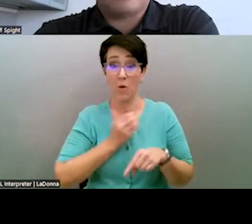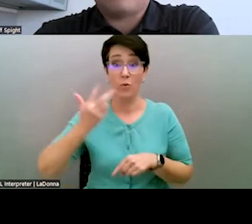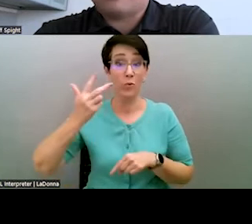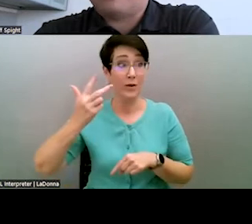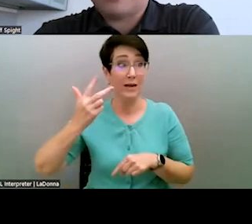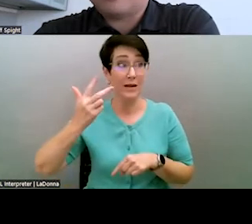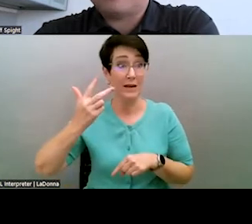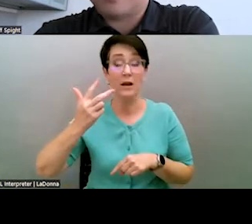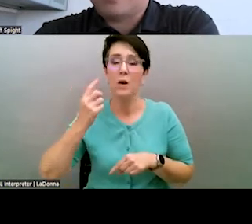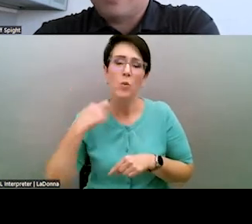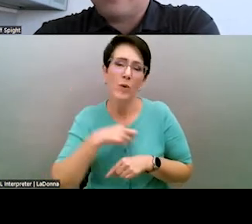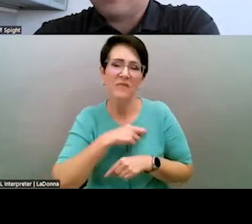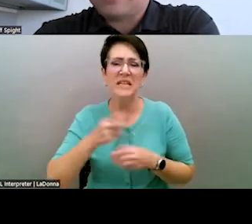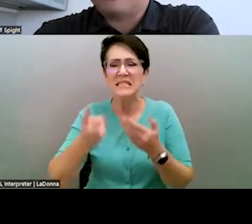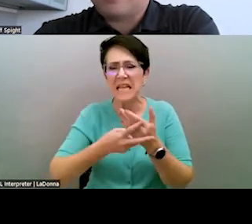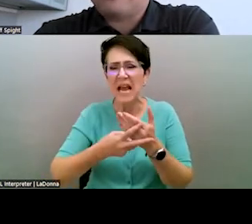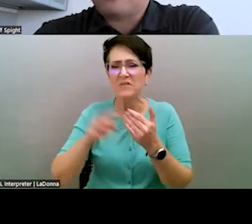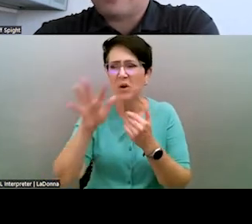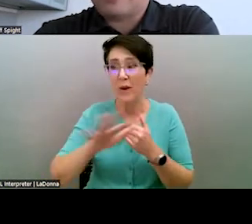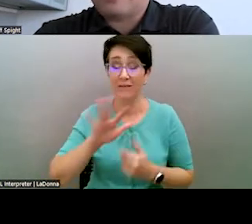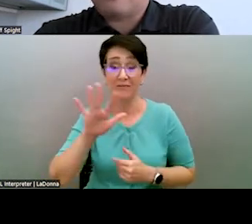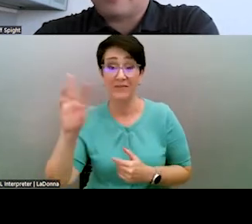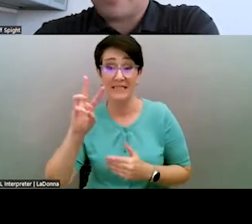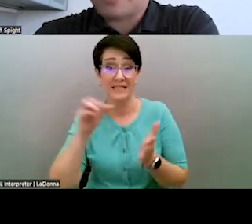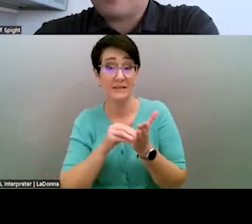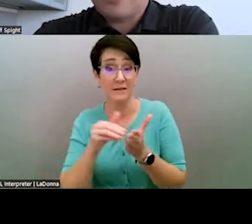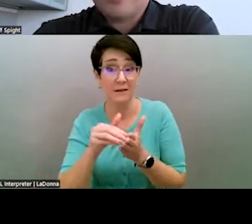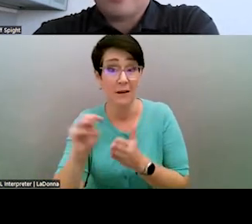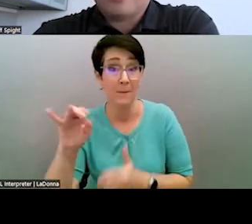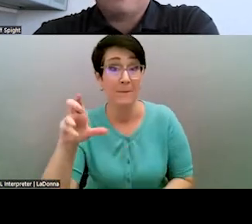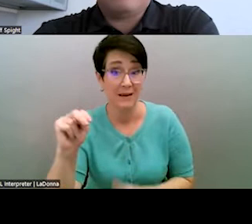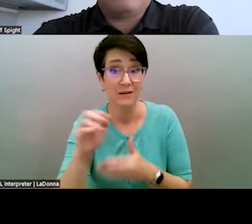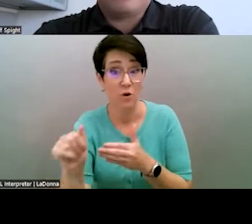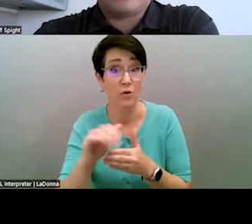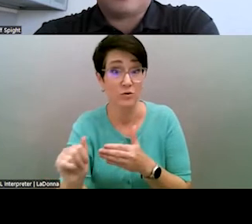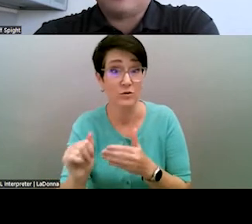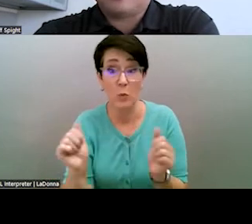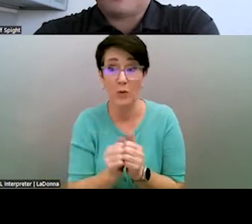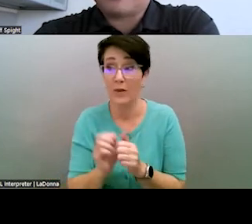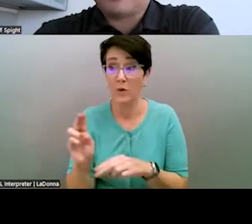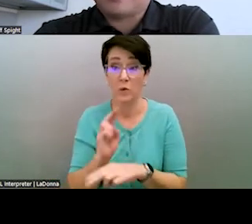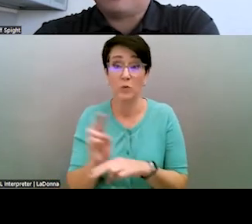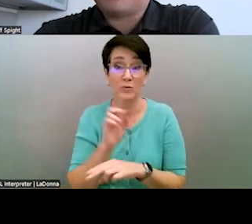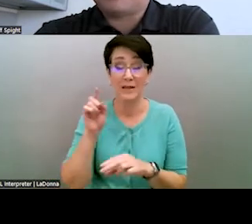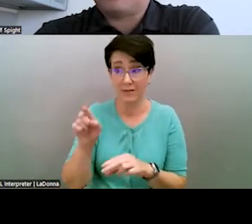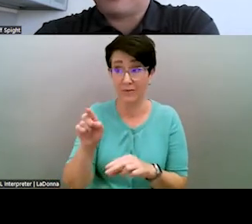A RUN/RATE BASIS. $56 MILLION FOR THE MARKET. THAT'S, IS IMPACTED, HELPED US AS WE THOUGHT